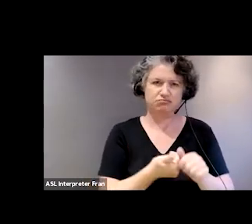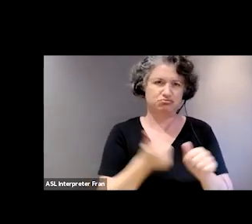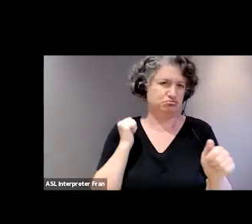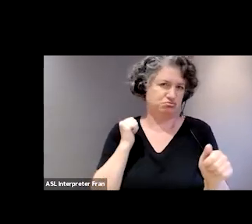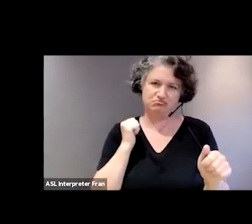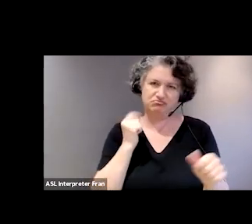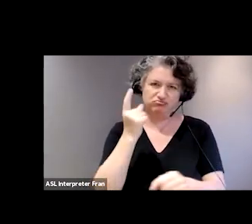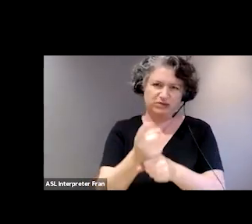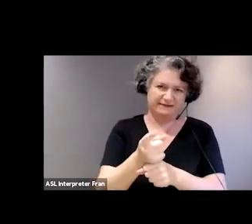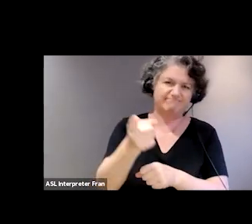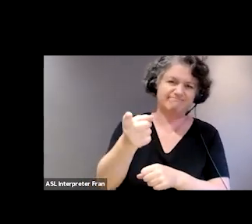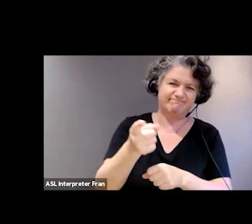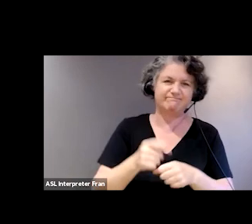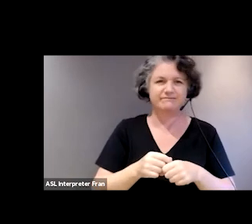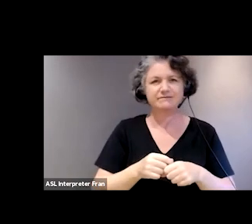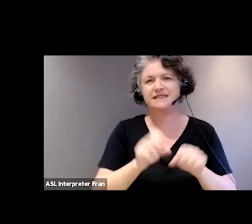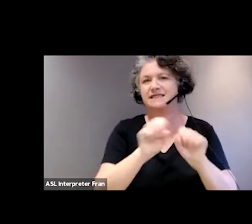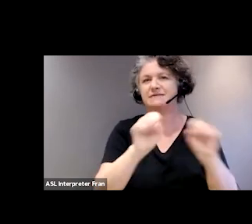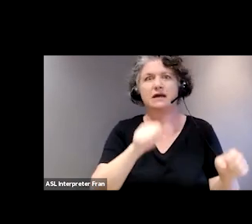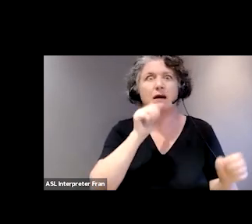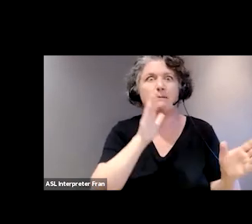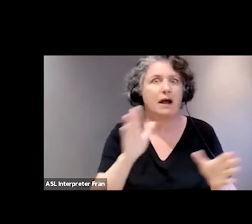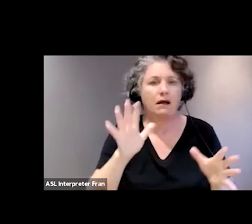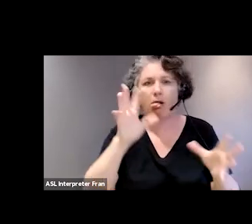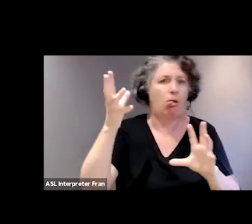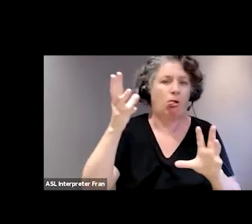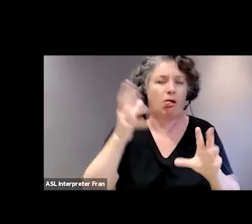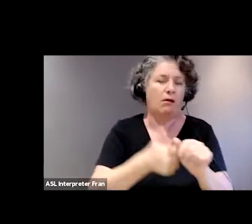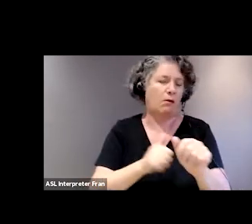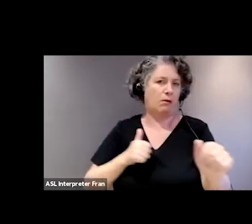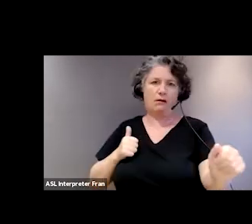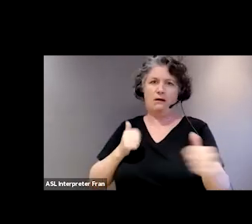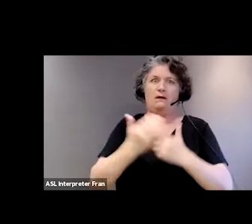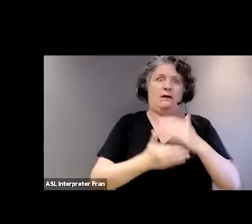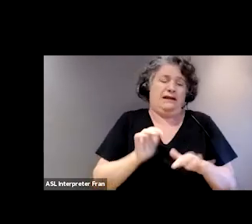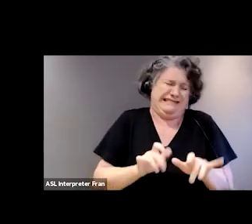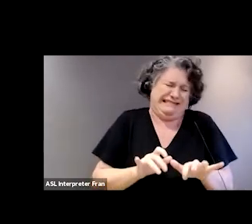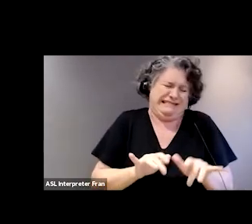» JESS PISAREK: Just completely what Jen said is correct. I don't have too